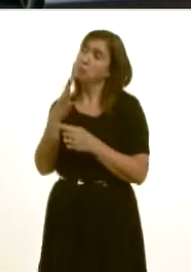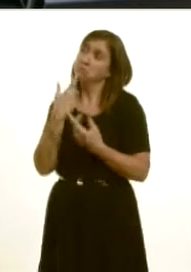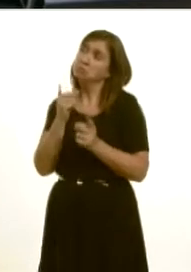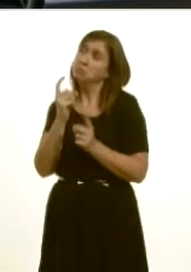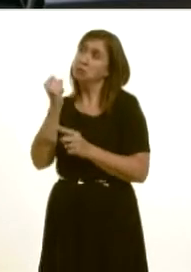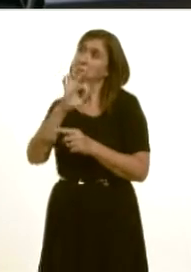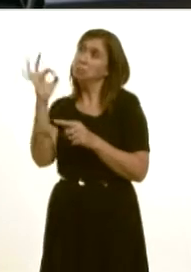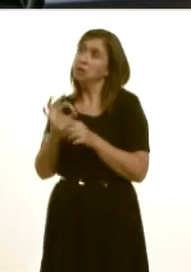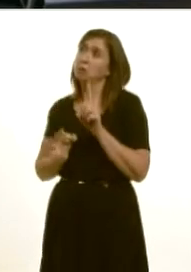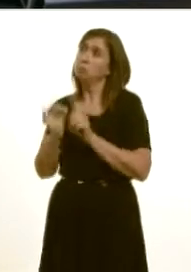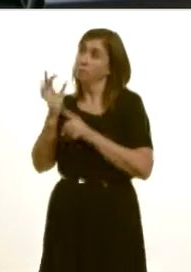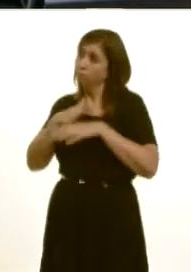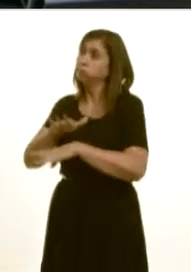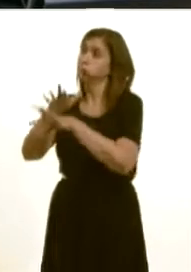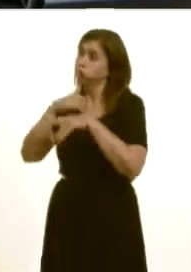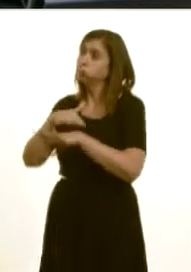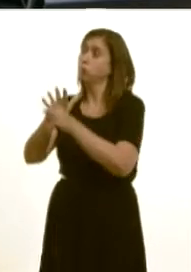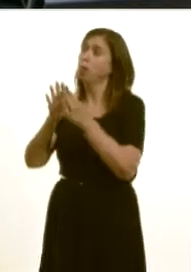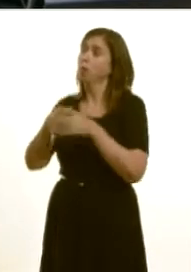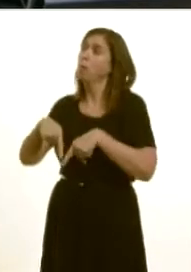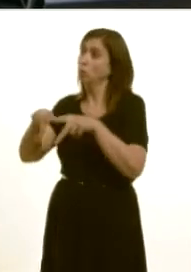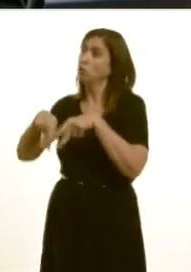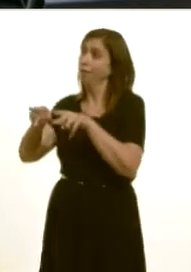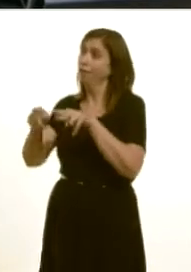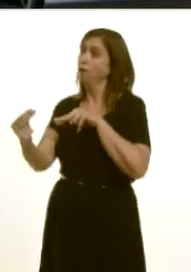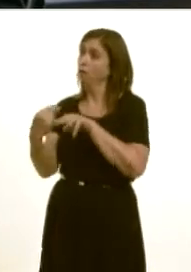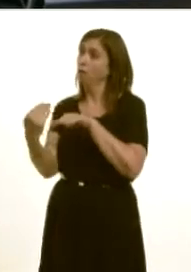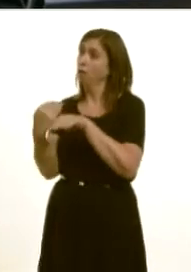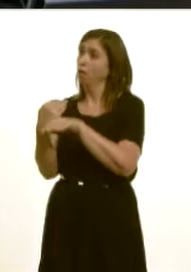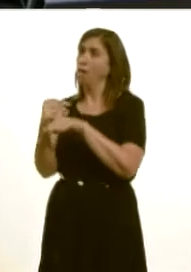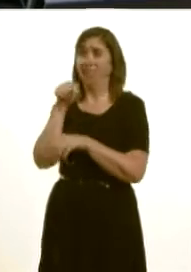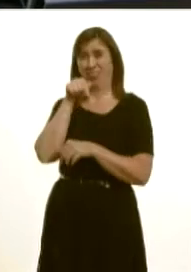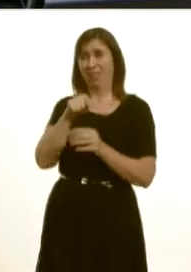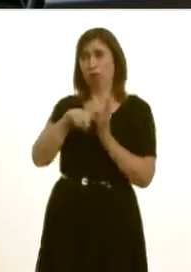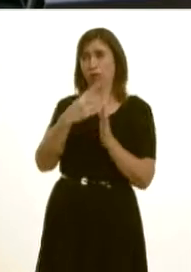understand, of course, that that particular junction is well below the standard of what